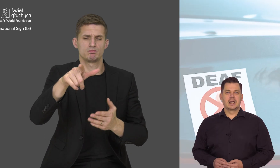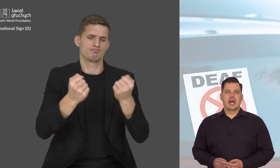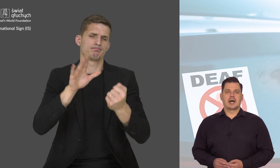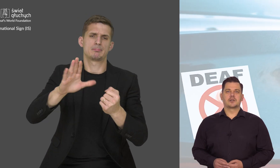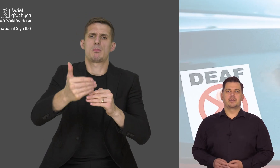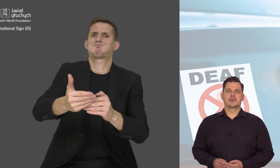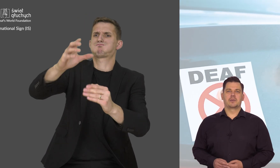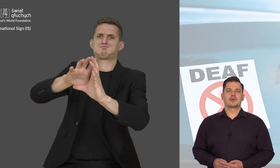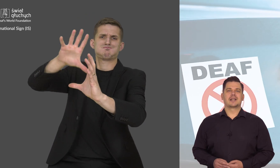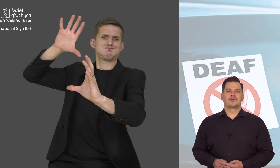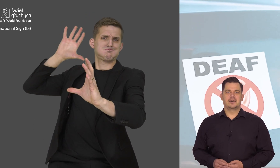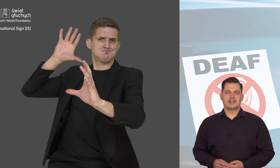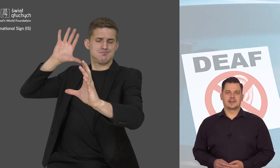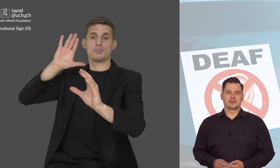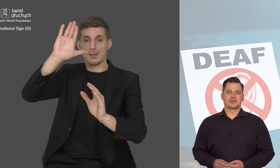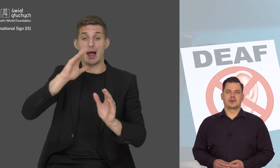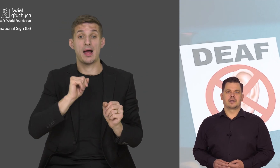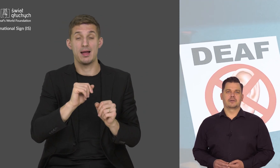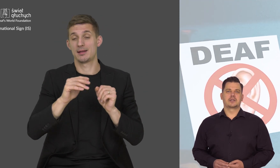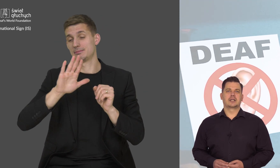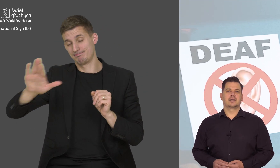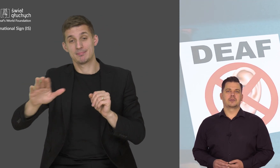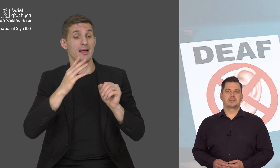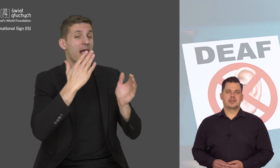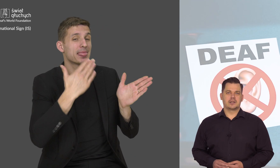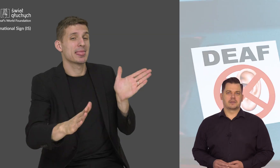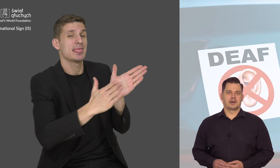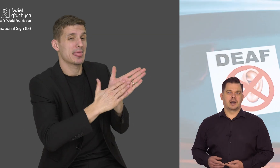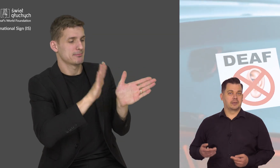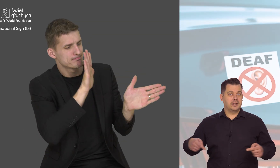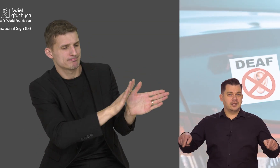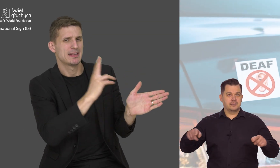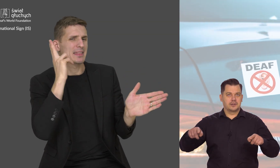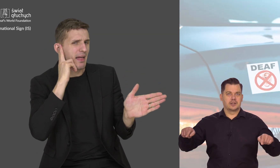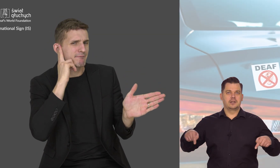As for the idea of marking a car so others know the driver is deaf?